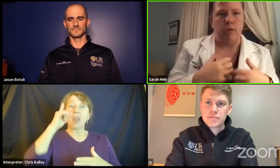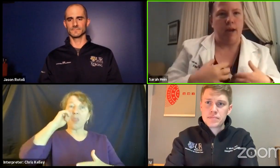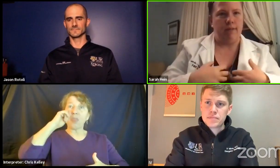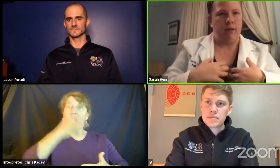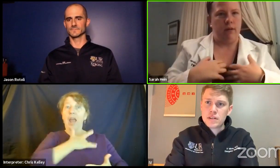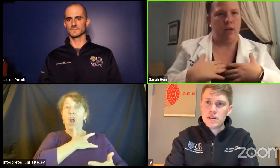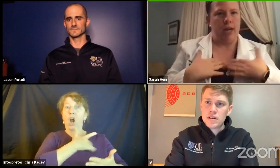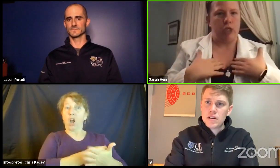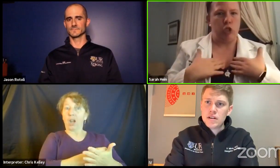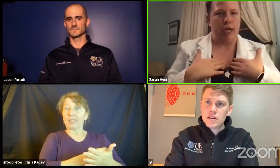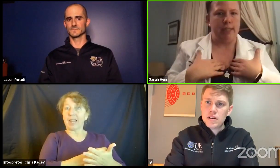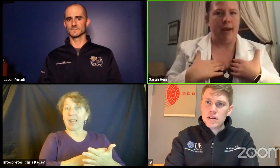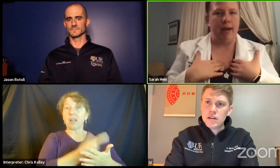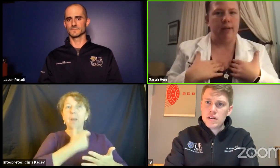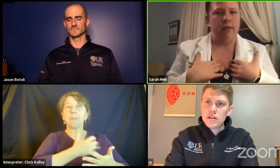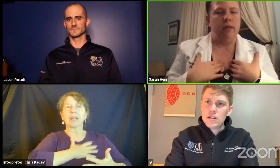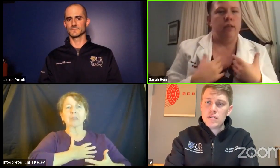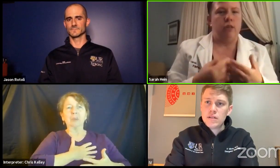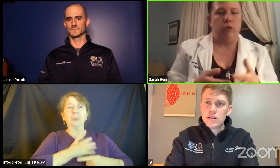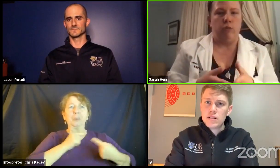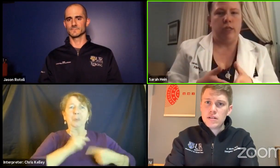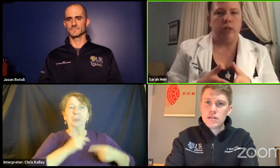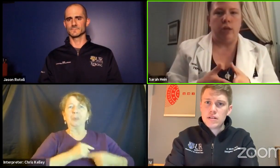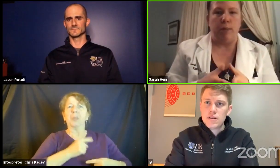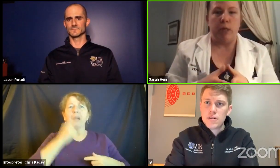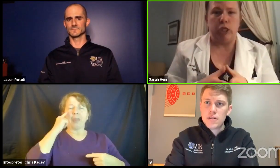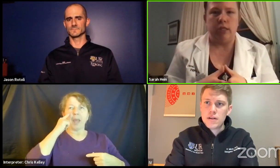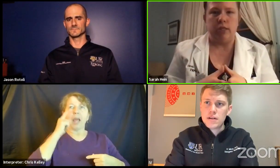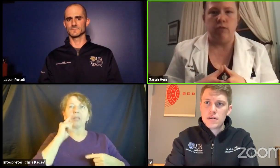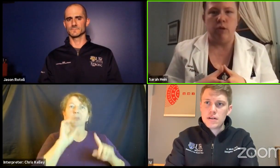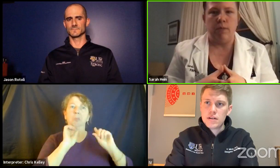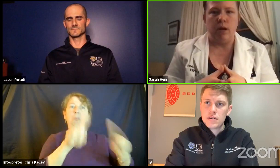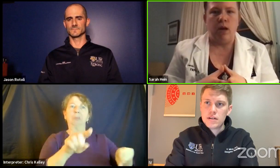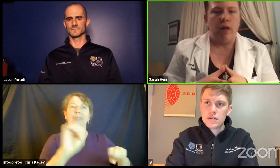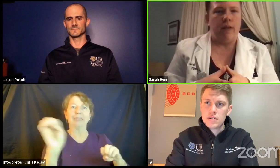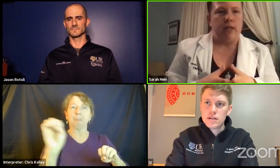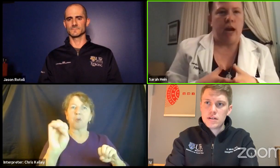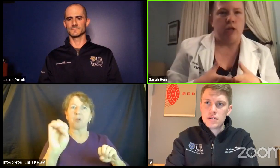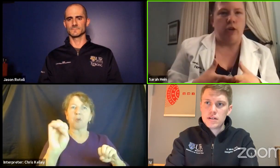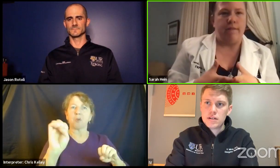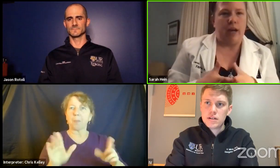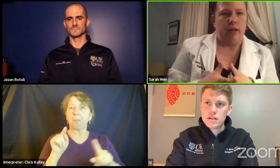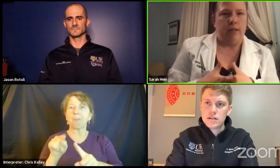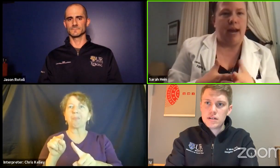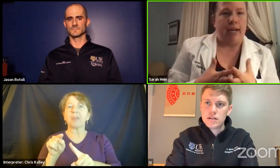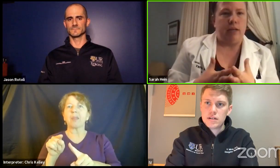talking about blue on the lips or fingertips, yes, that is very much a